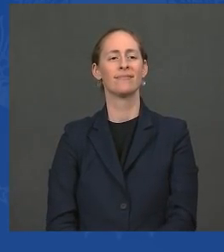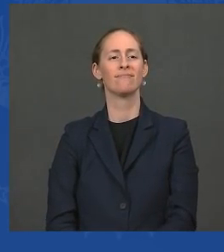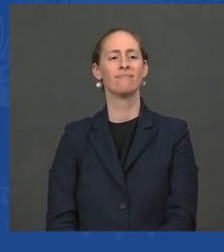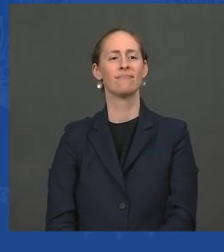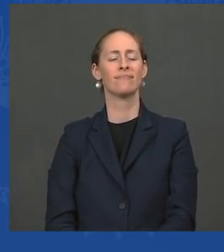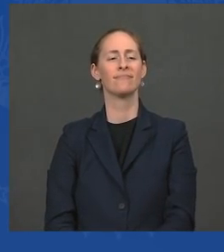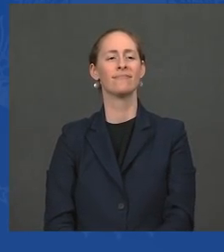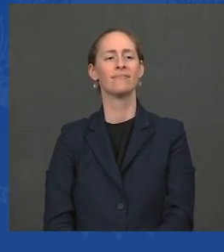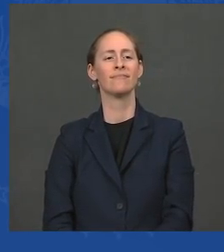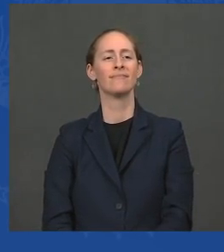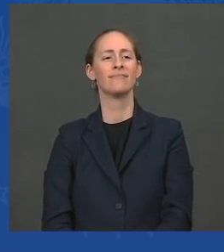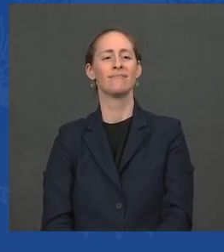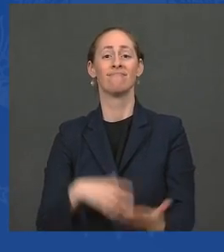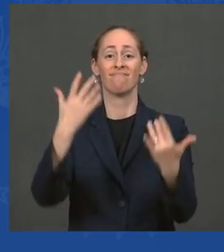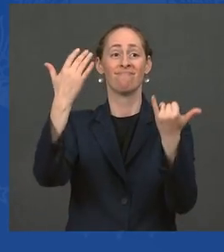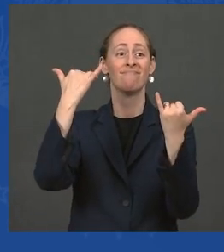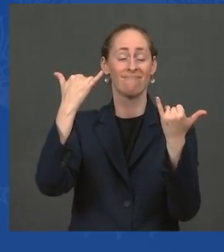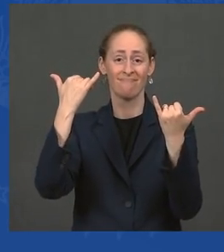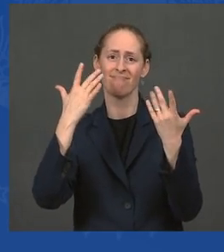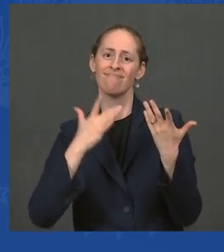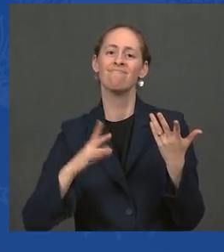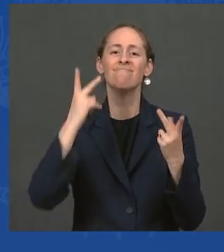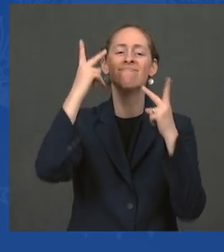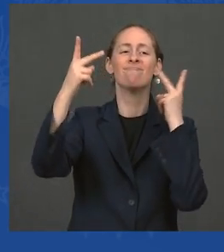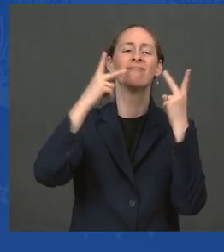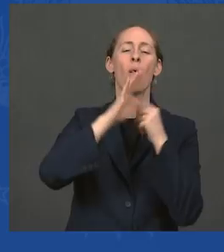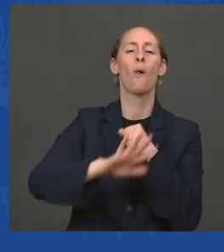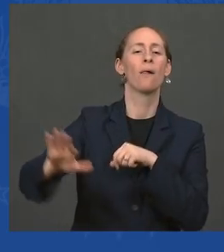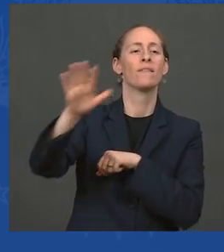You realize more of our land has been burned to the ground --